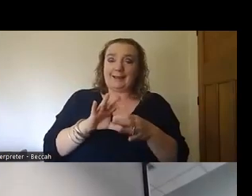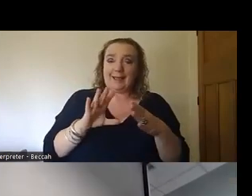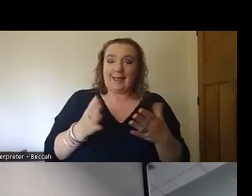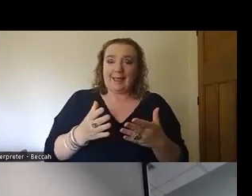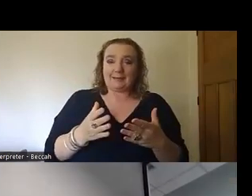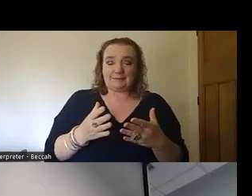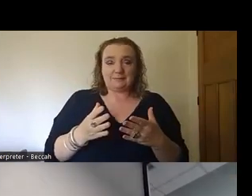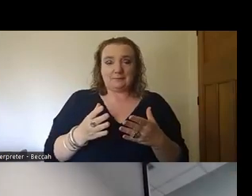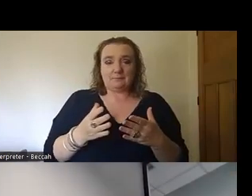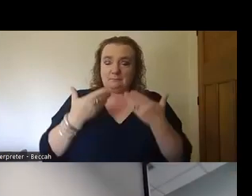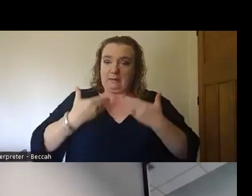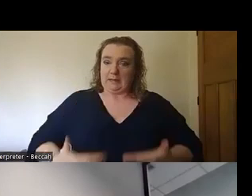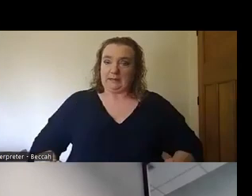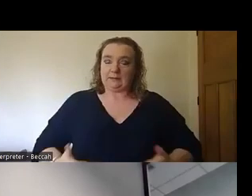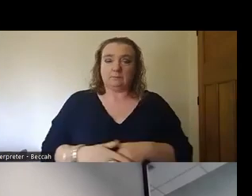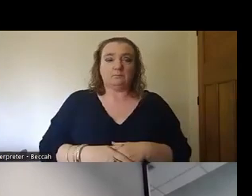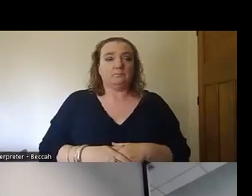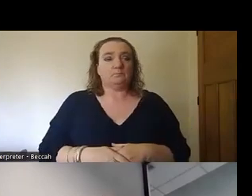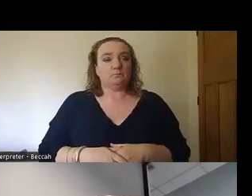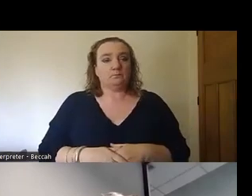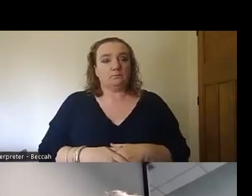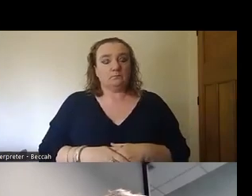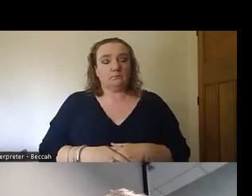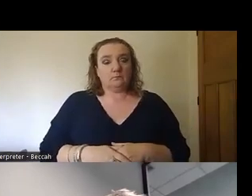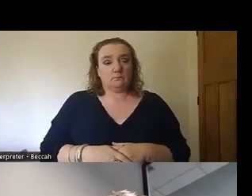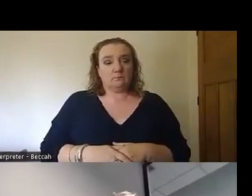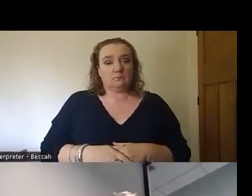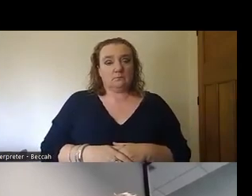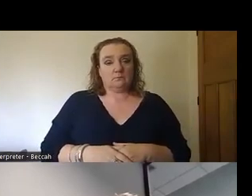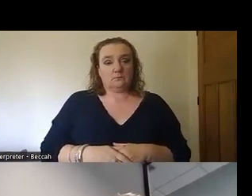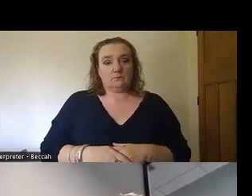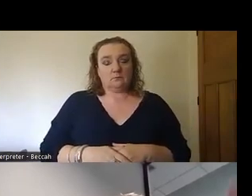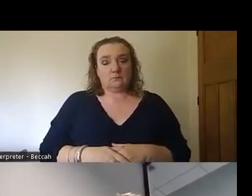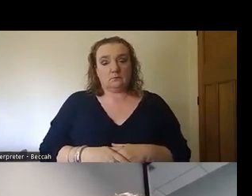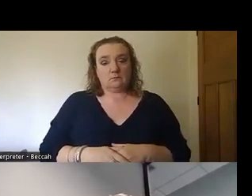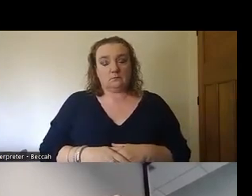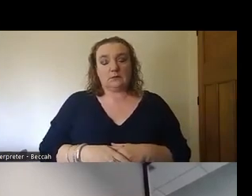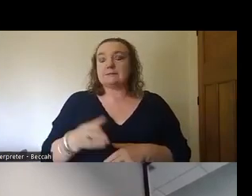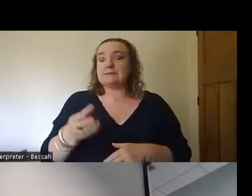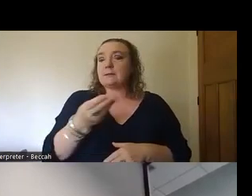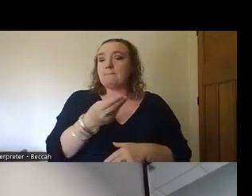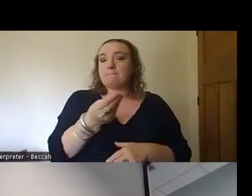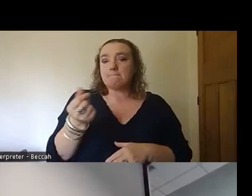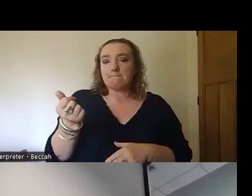In doing this and talking about this. And I've drawn from some research,